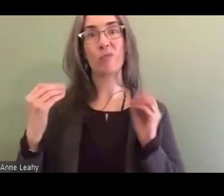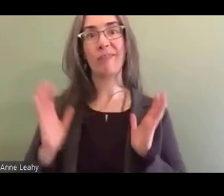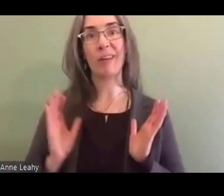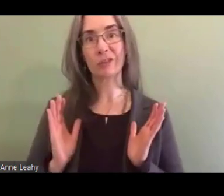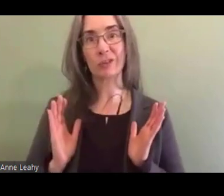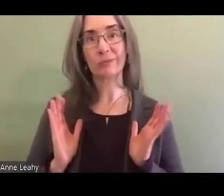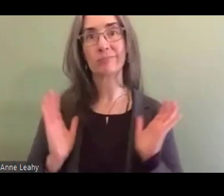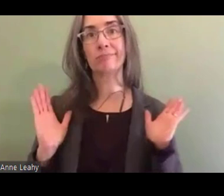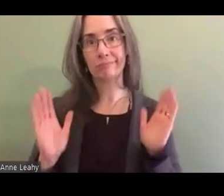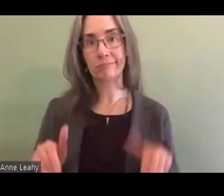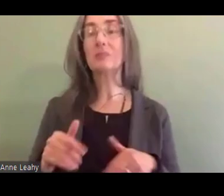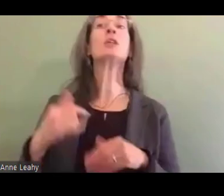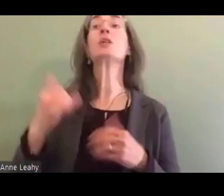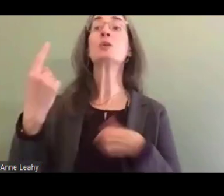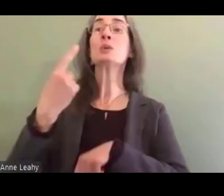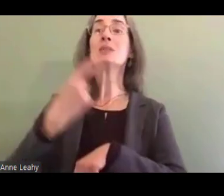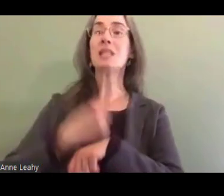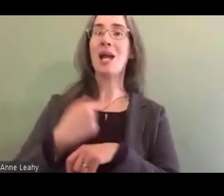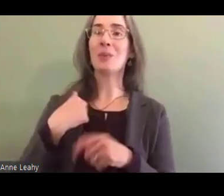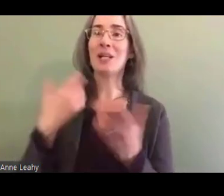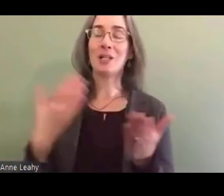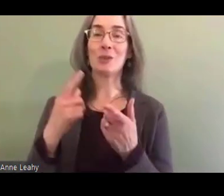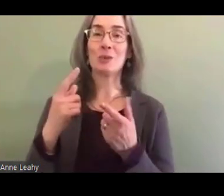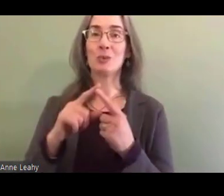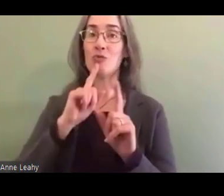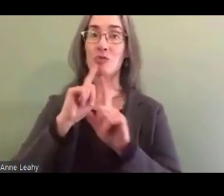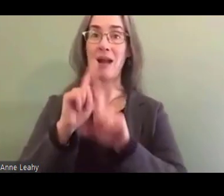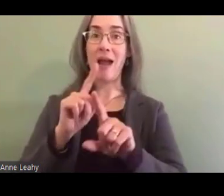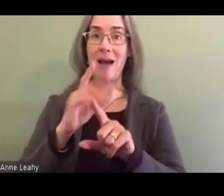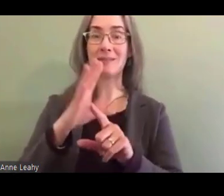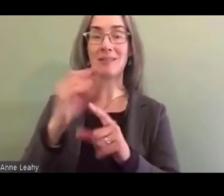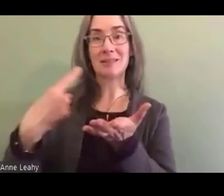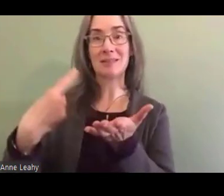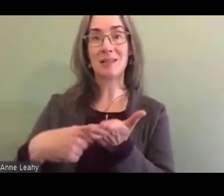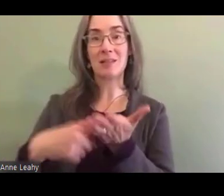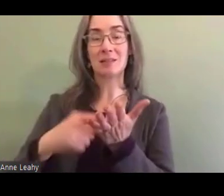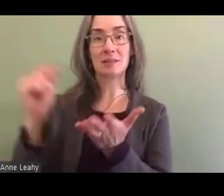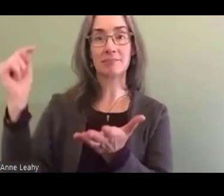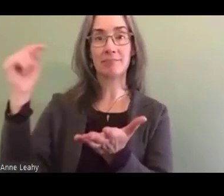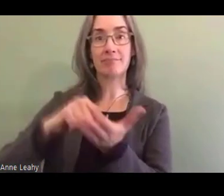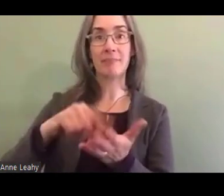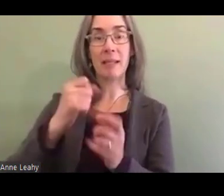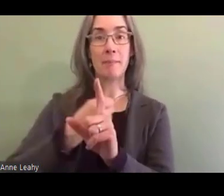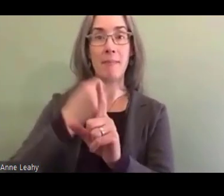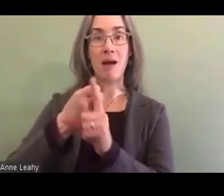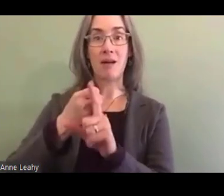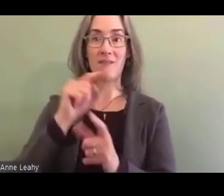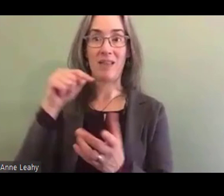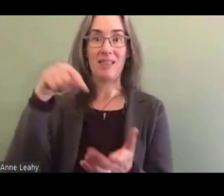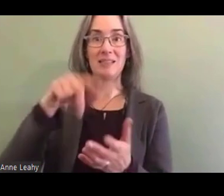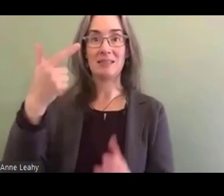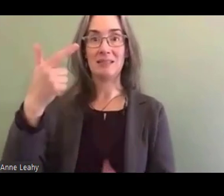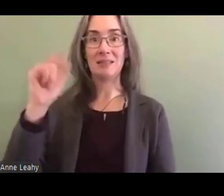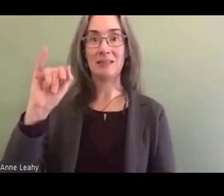Today we are here to react to and discuss the impact of this Gil case.